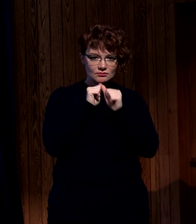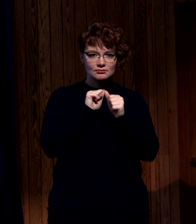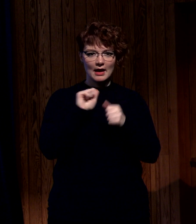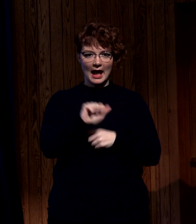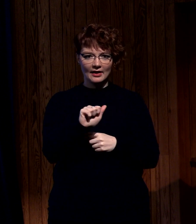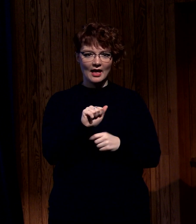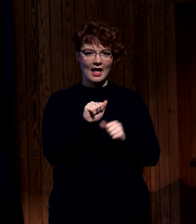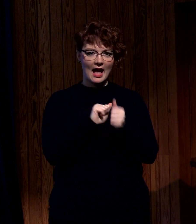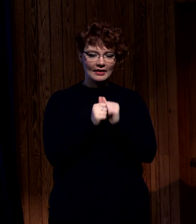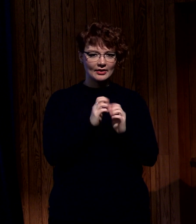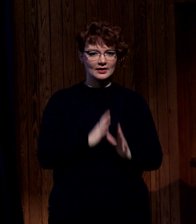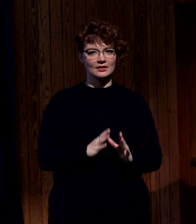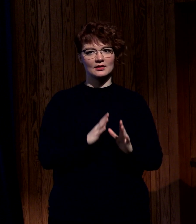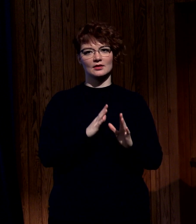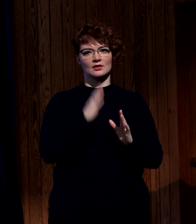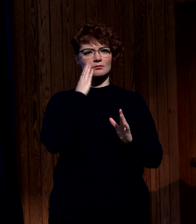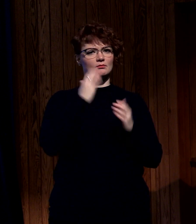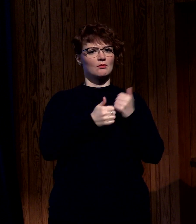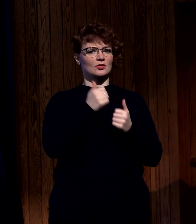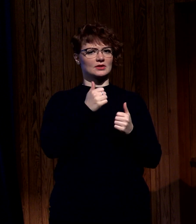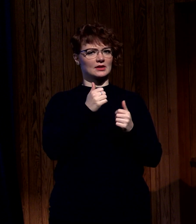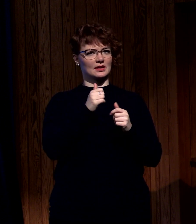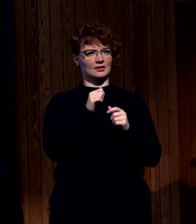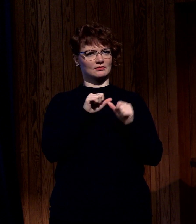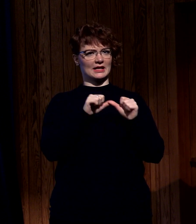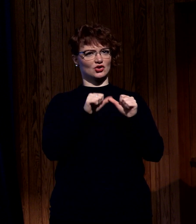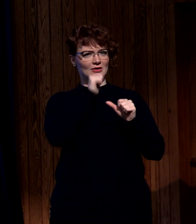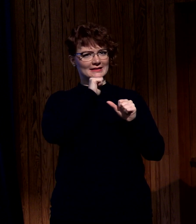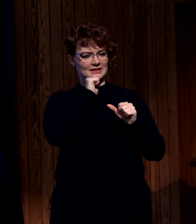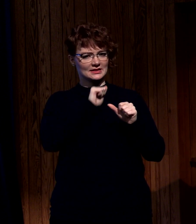known for his endurance athlete type things. He'll be underwater